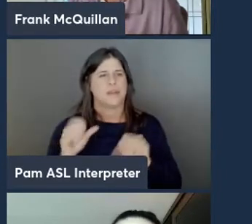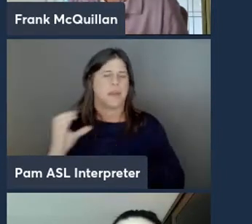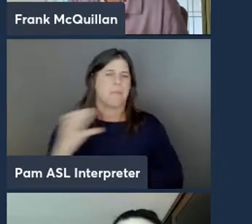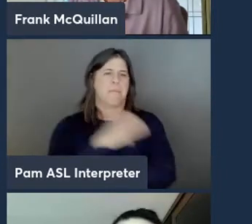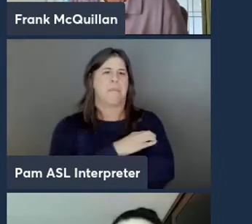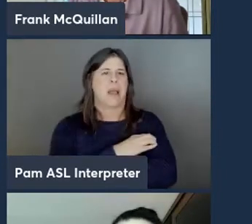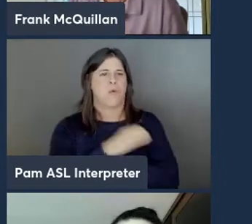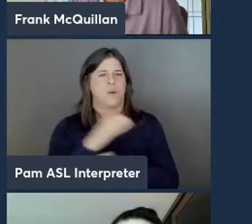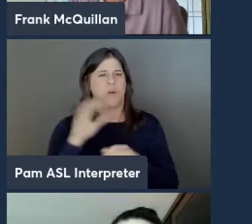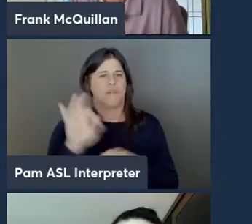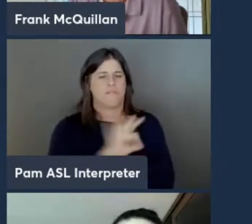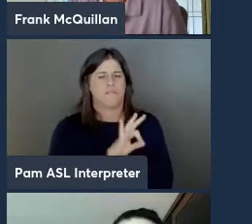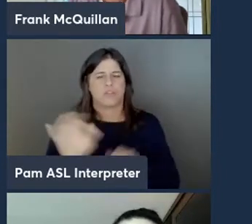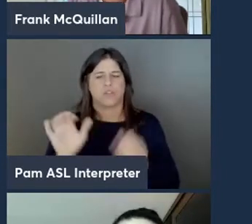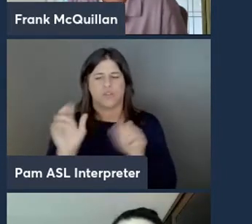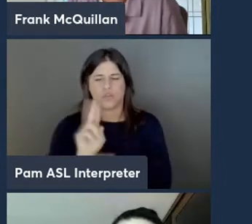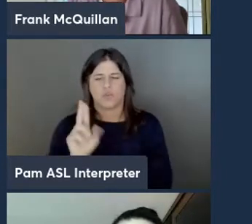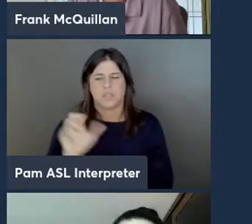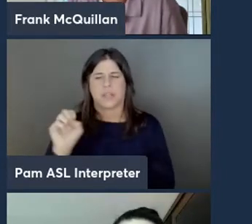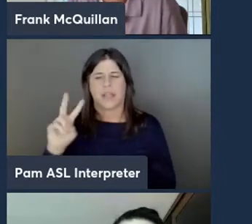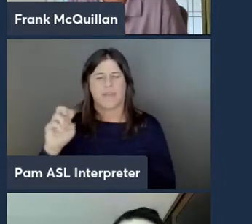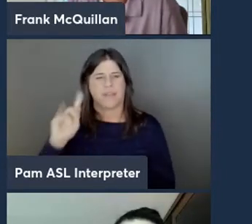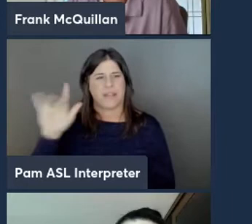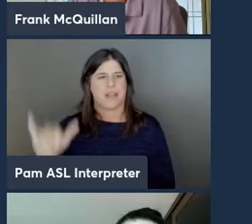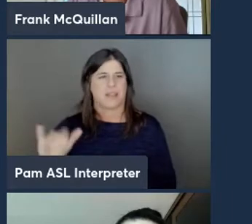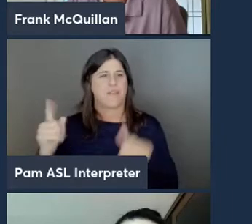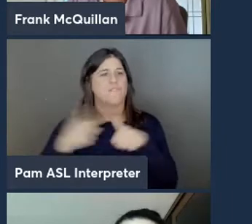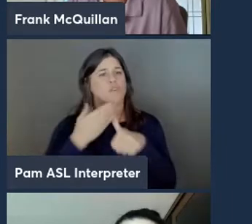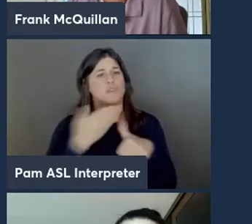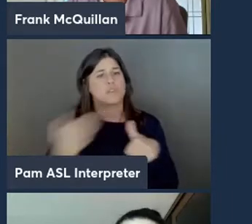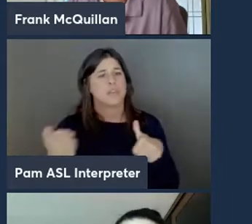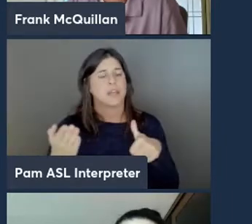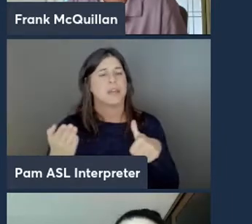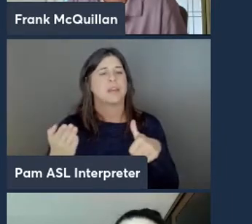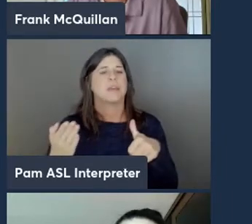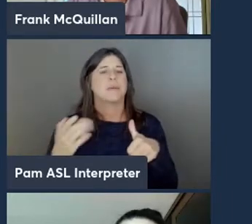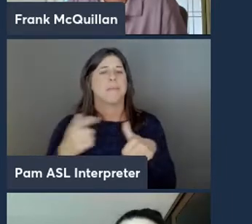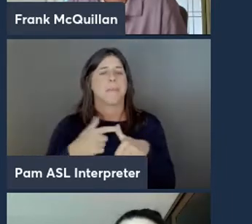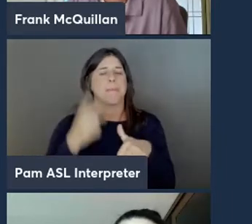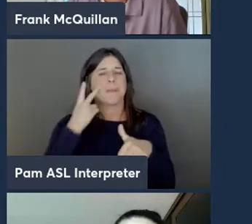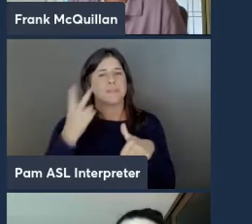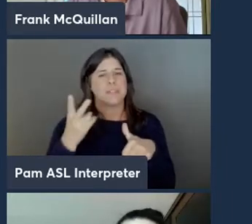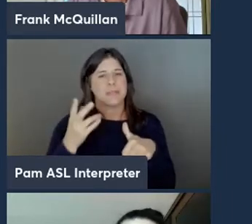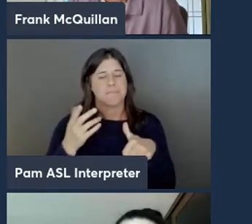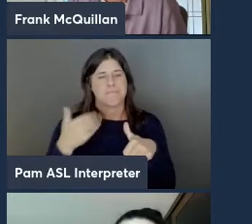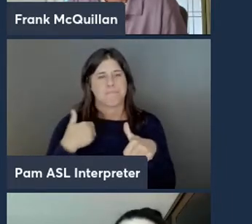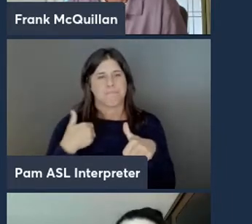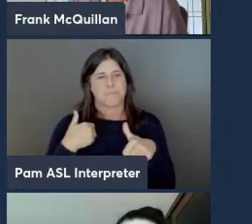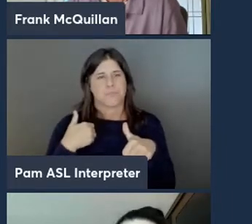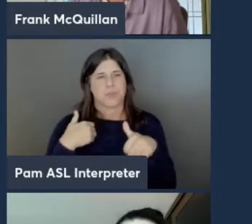On first look, a few things come to mind. So you can see, we have highlighted categories here,